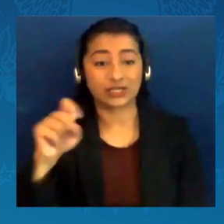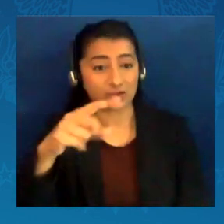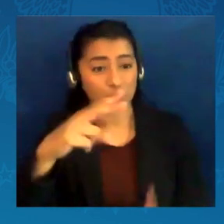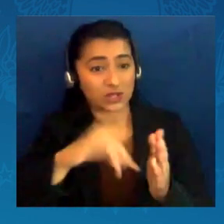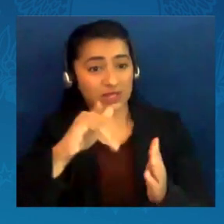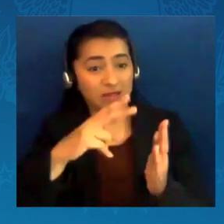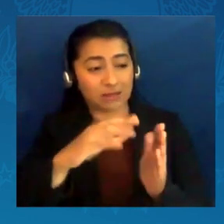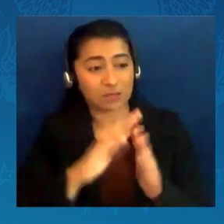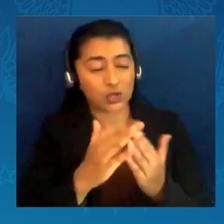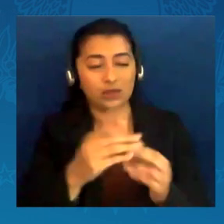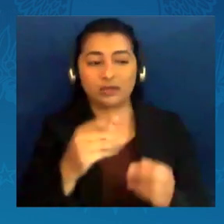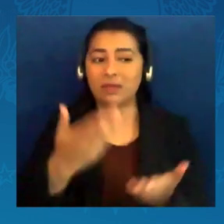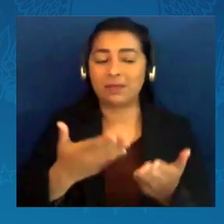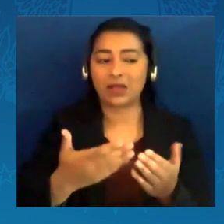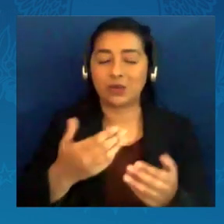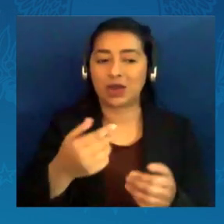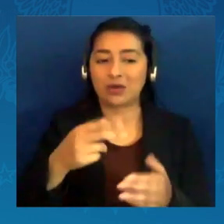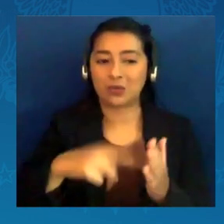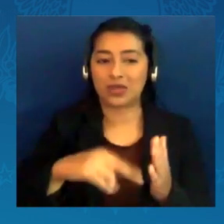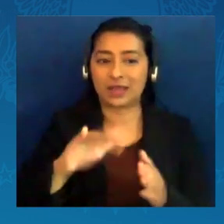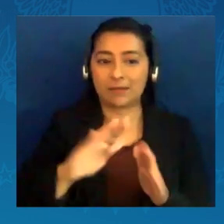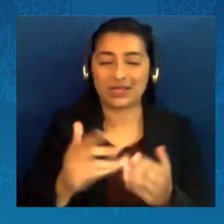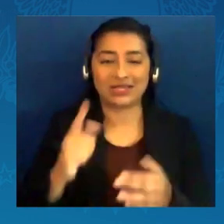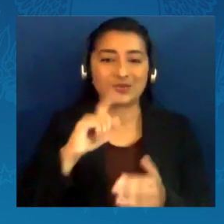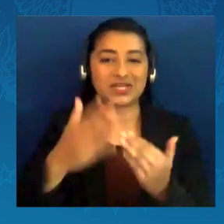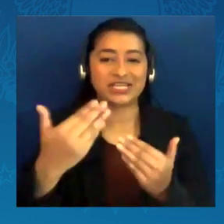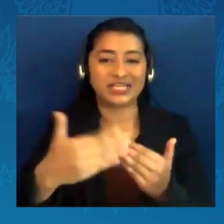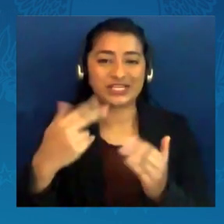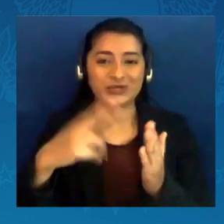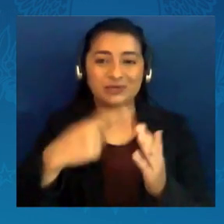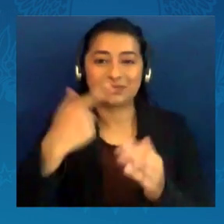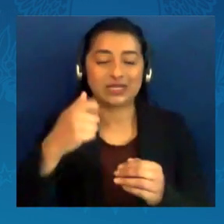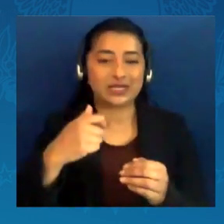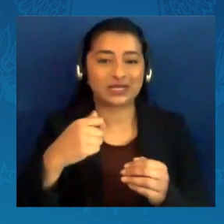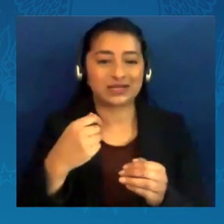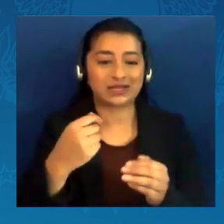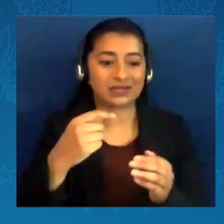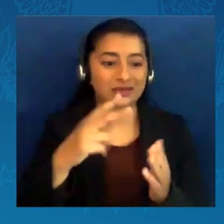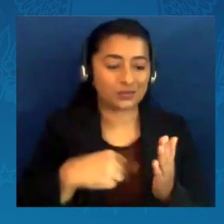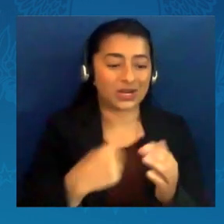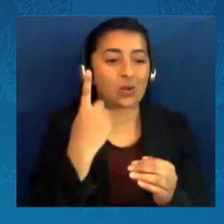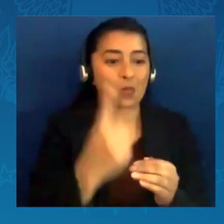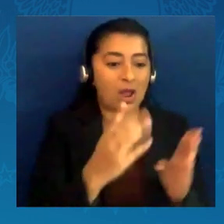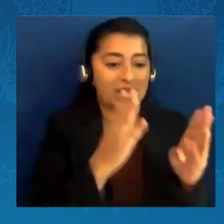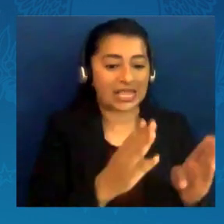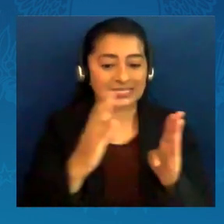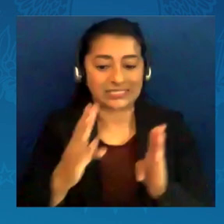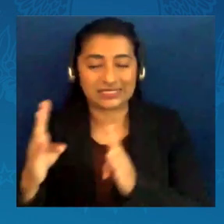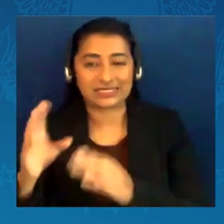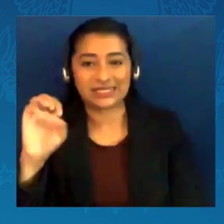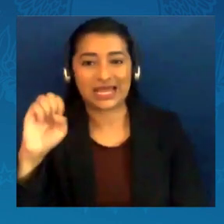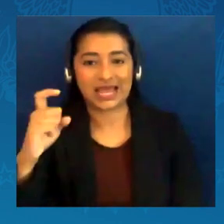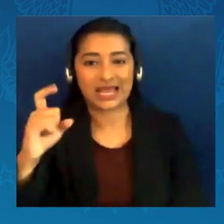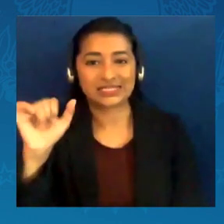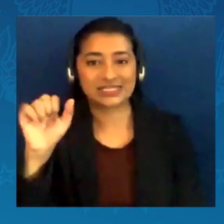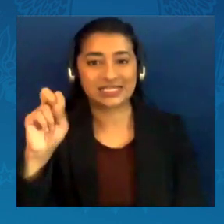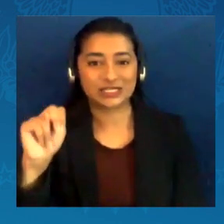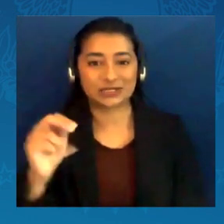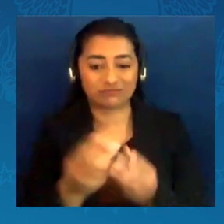It's easy to read because you just after you could just read it one extinction at a time, but it is scary.